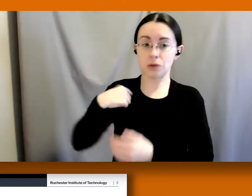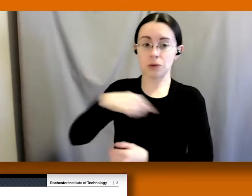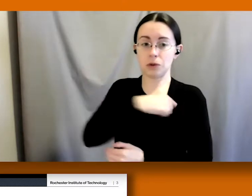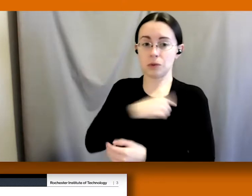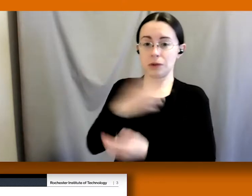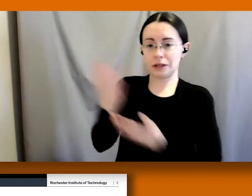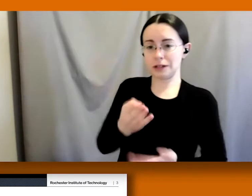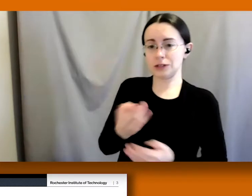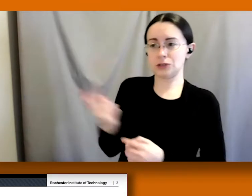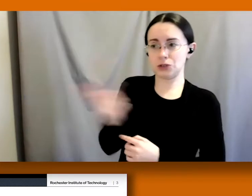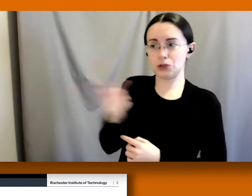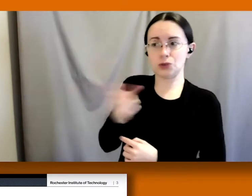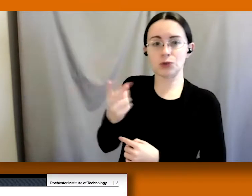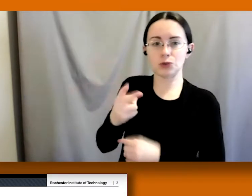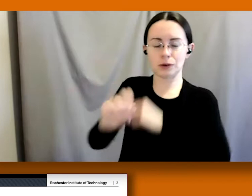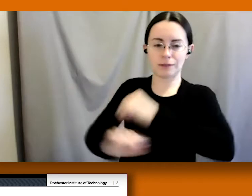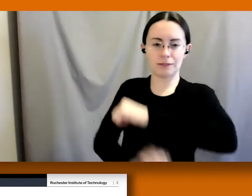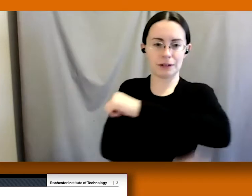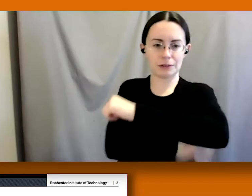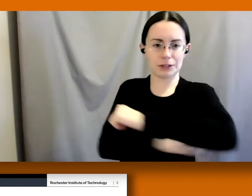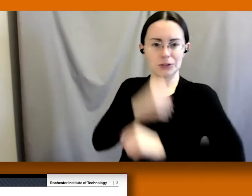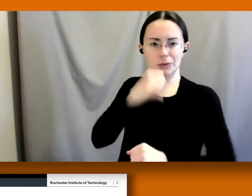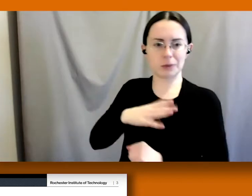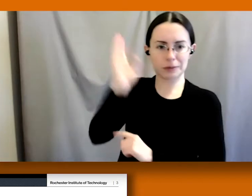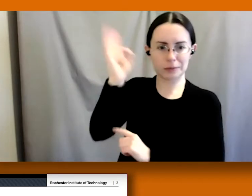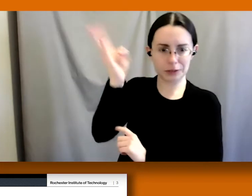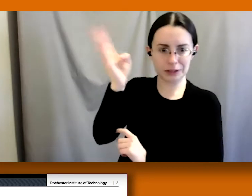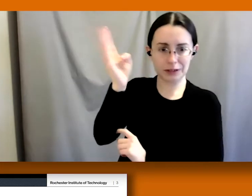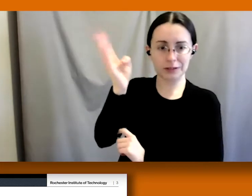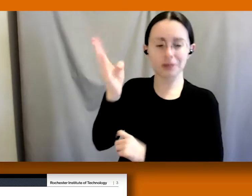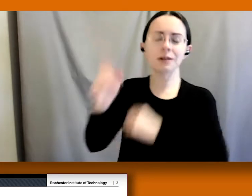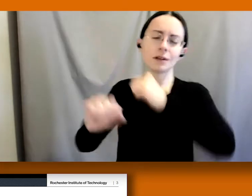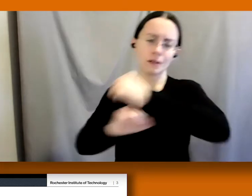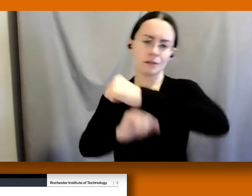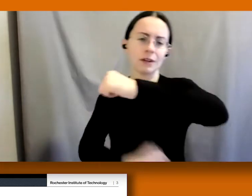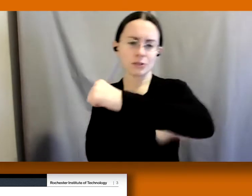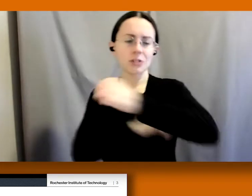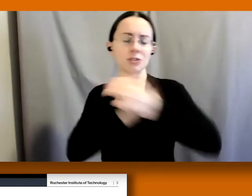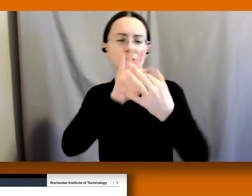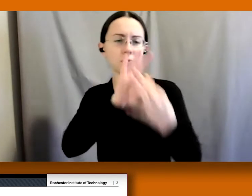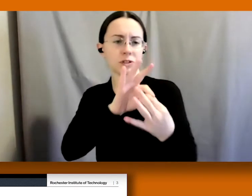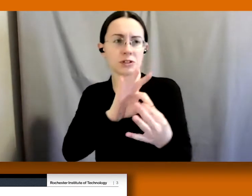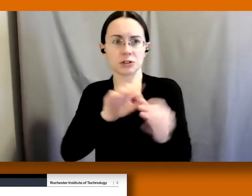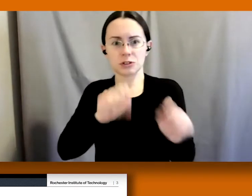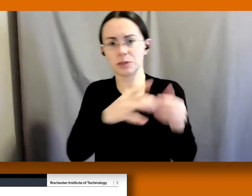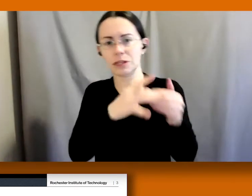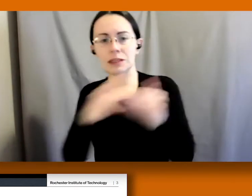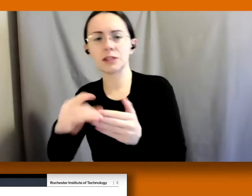Um, but using foundation relations is a great way to identify other sources. Um...